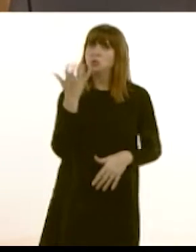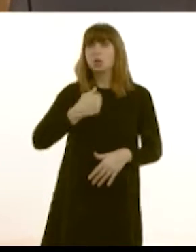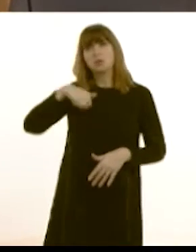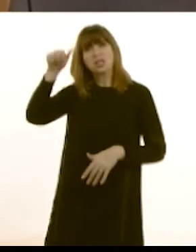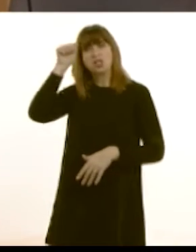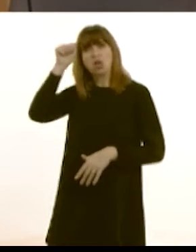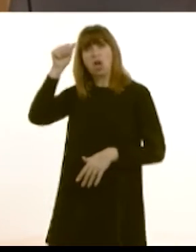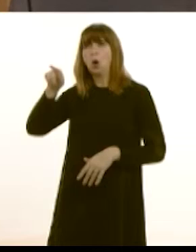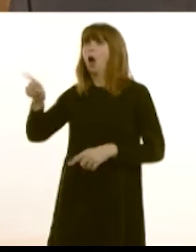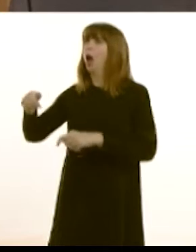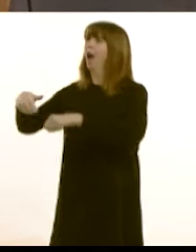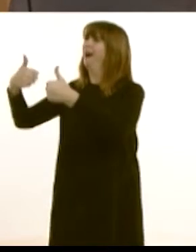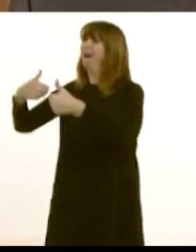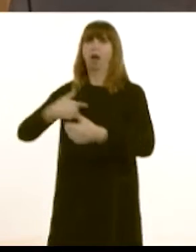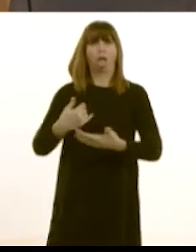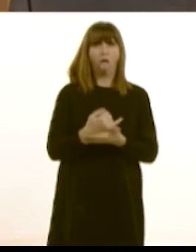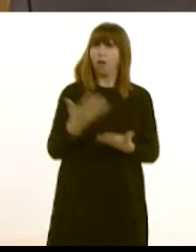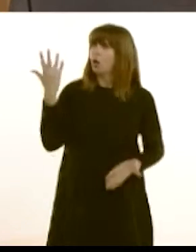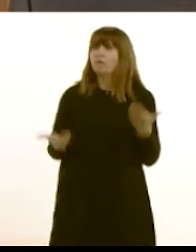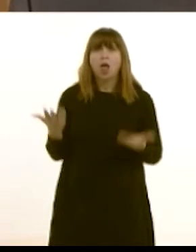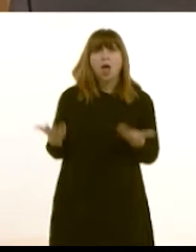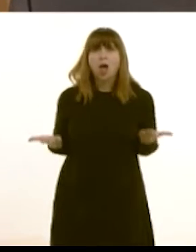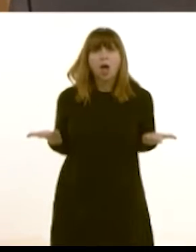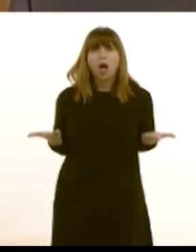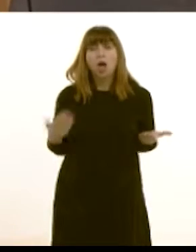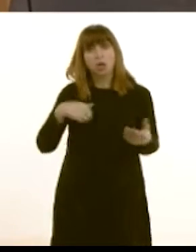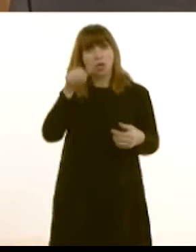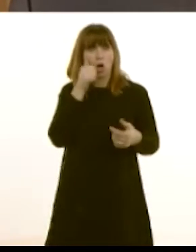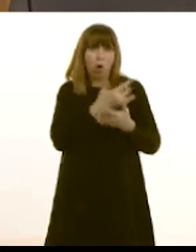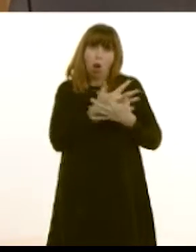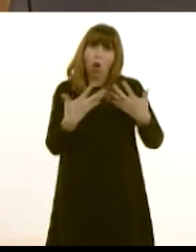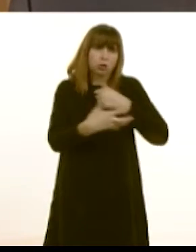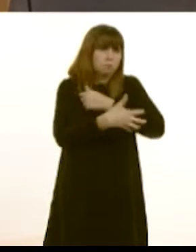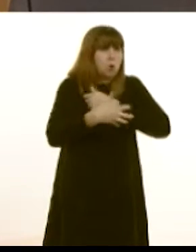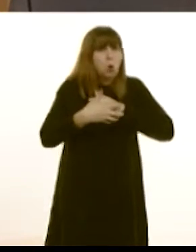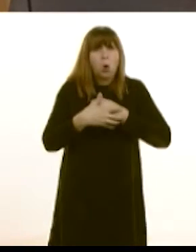We know that those households that are already around the poverty lineófamilies with children